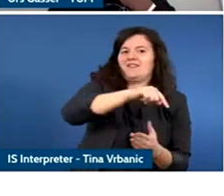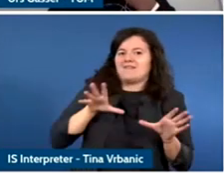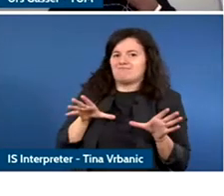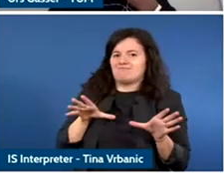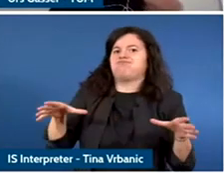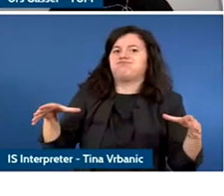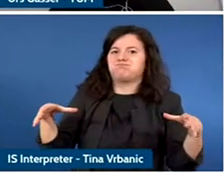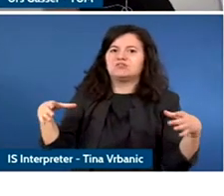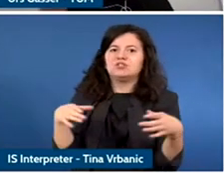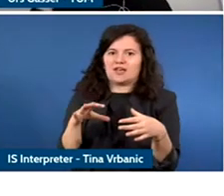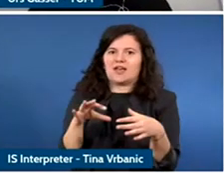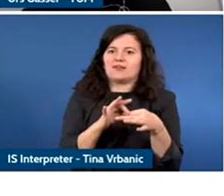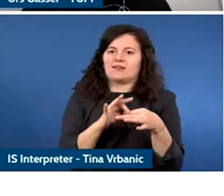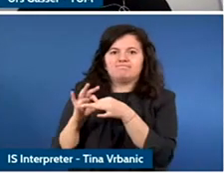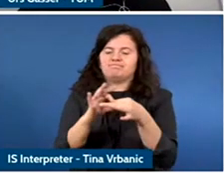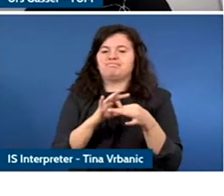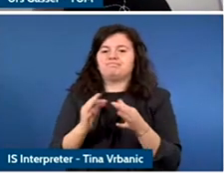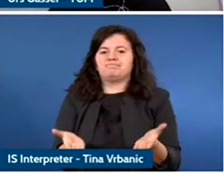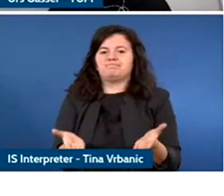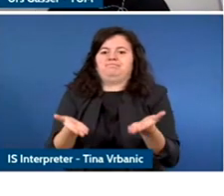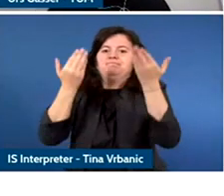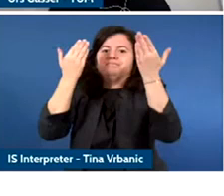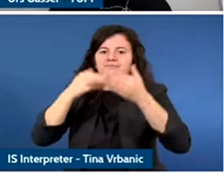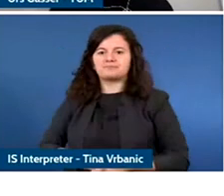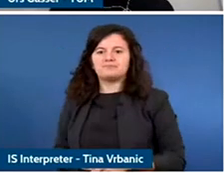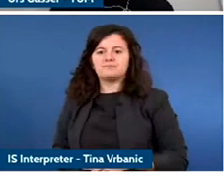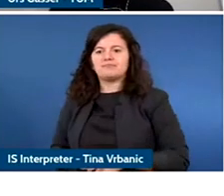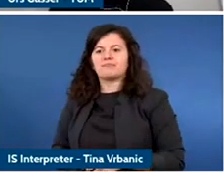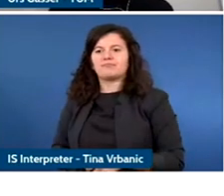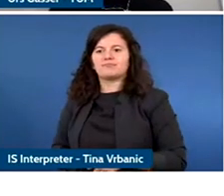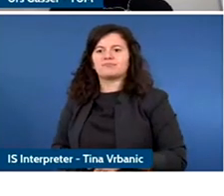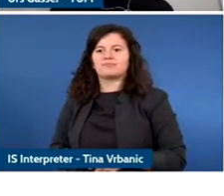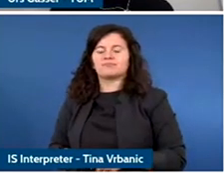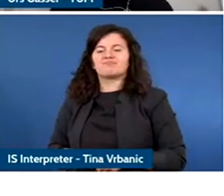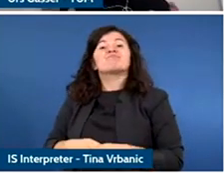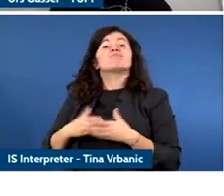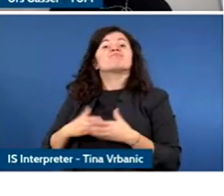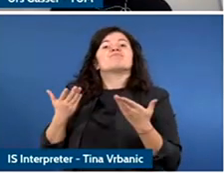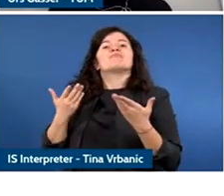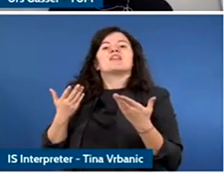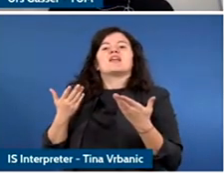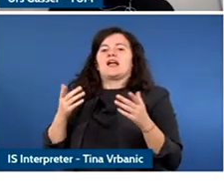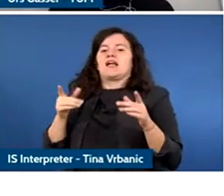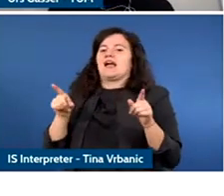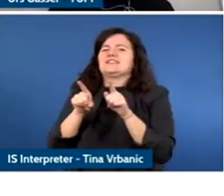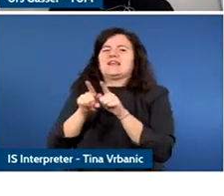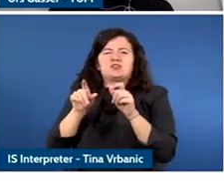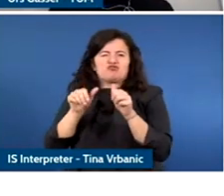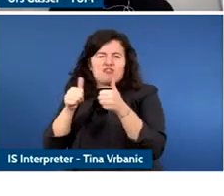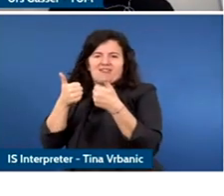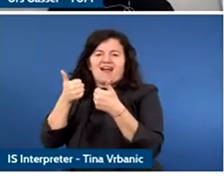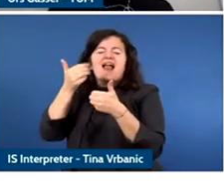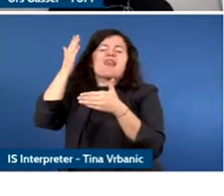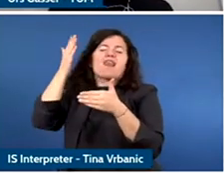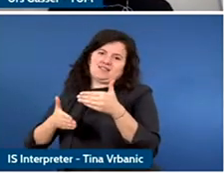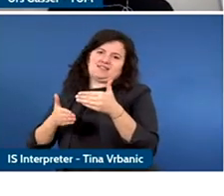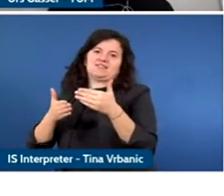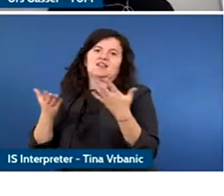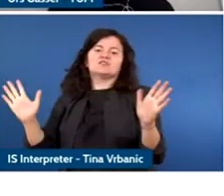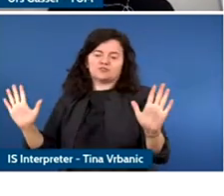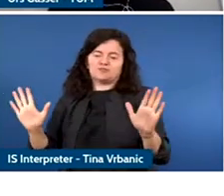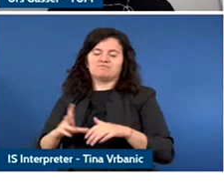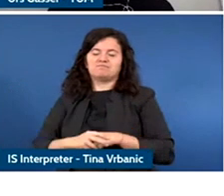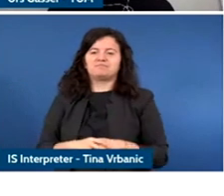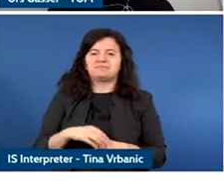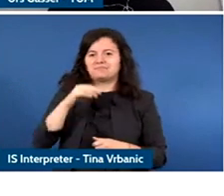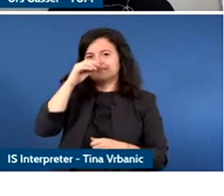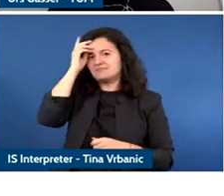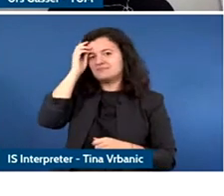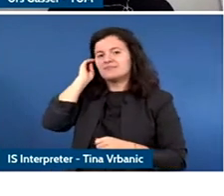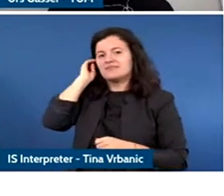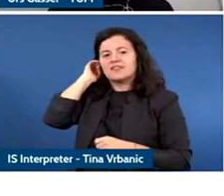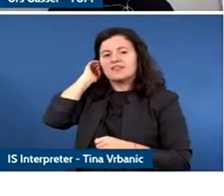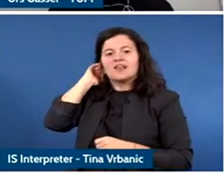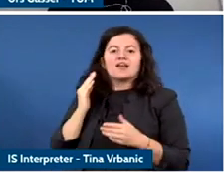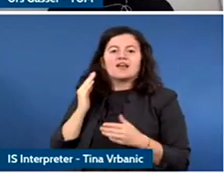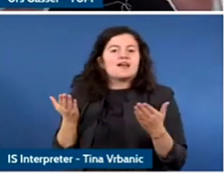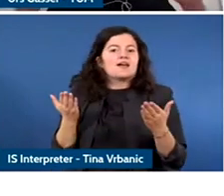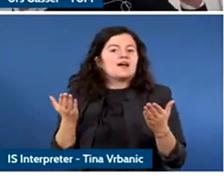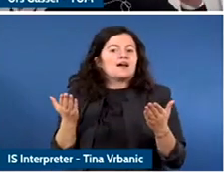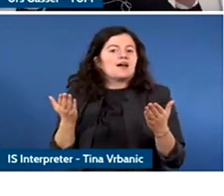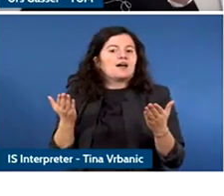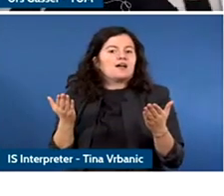The last persisting challenge that we have today is we have seen it all and you see